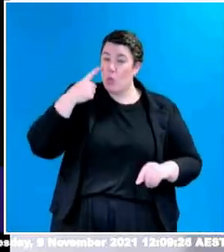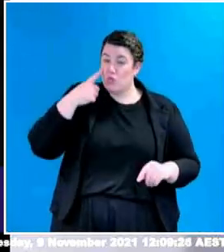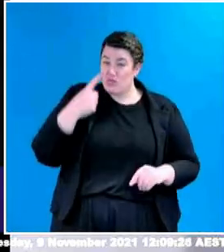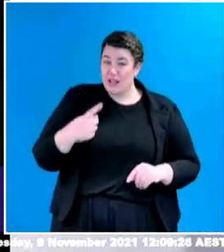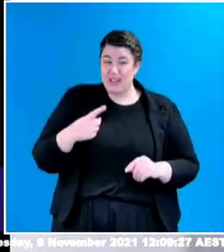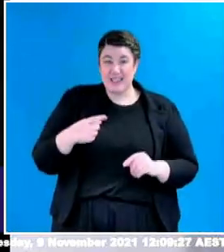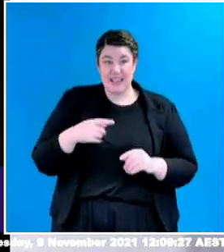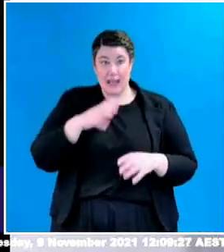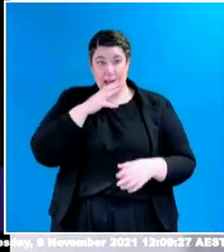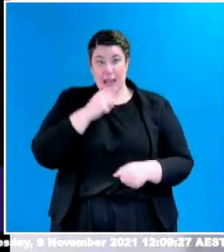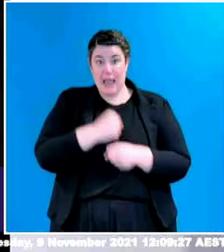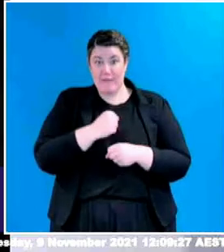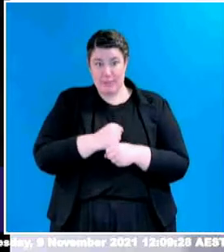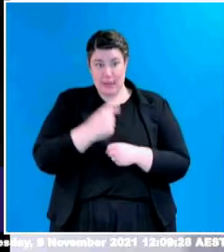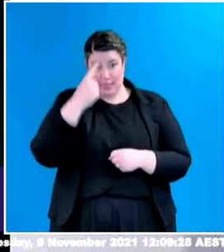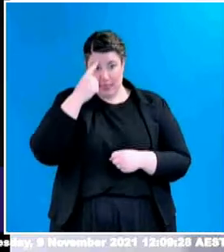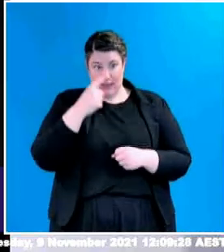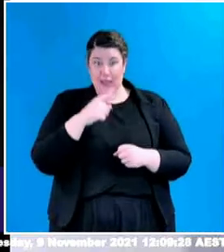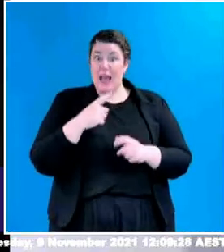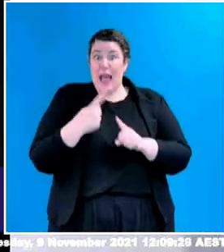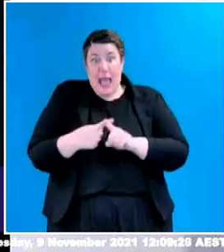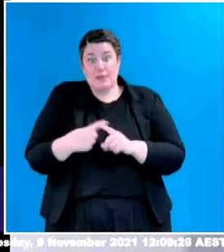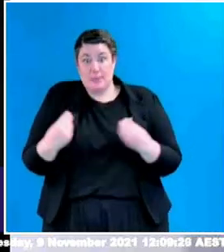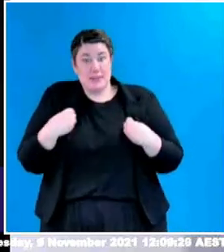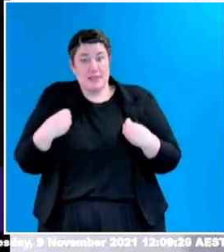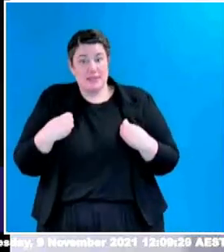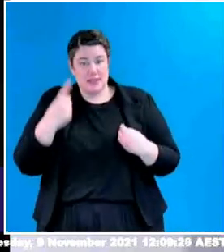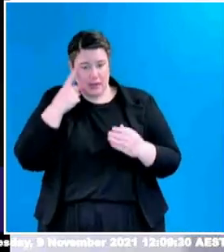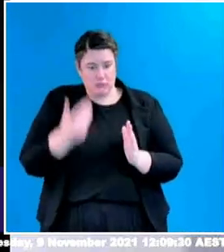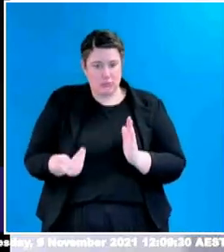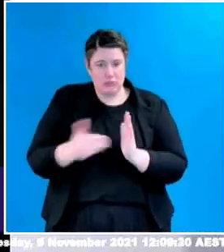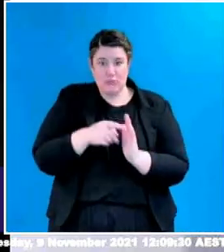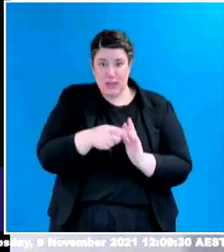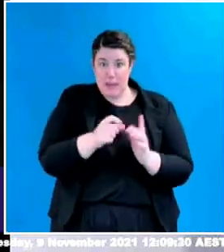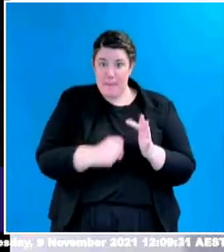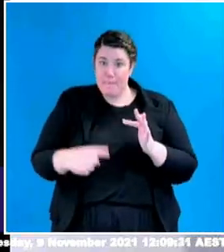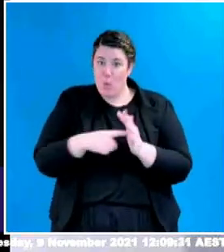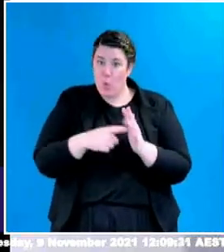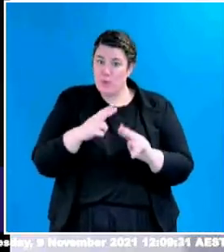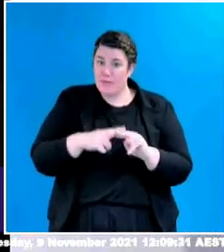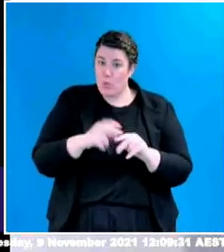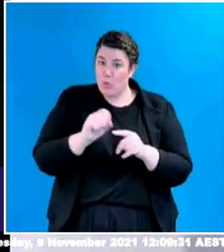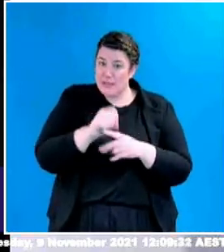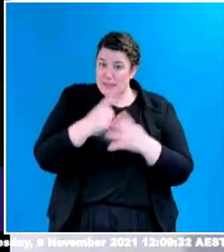governments and private organisations give to disability leadership.